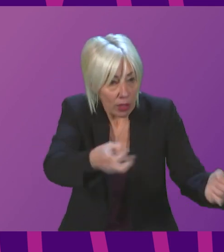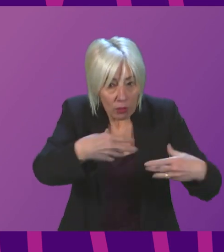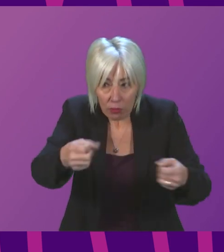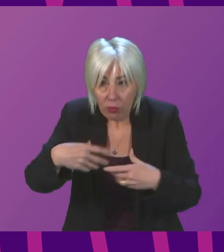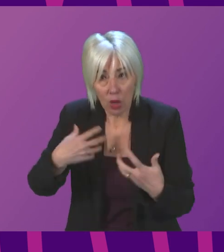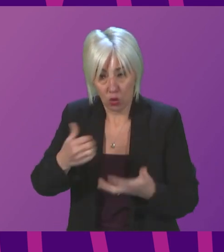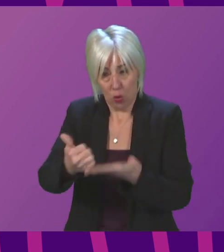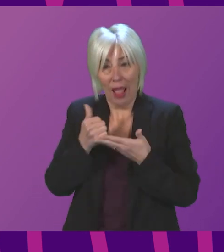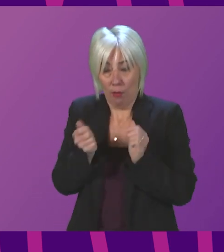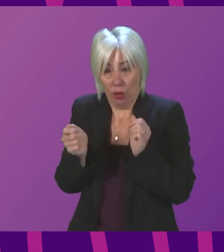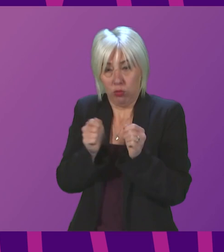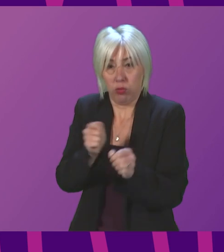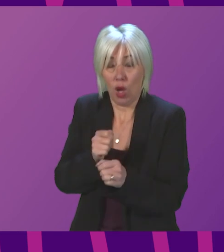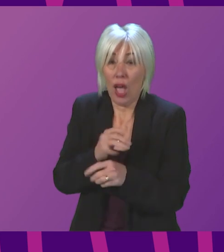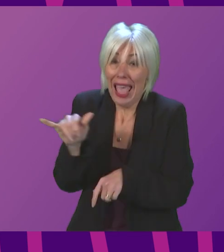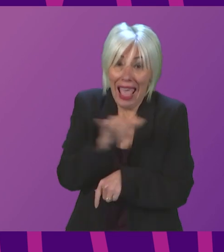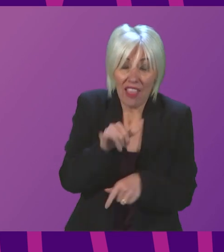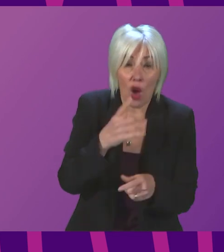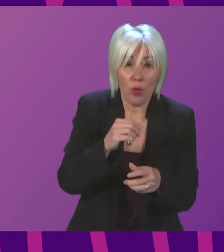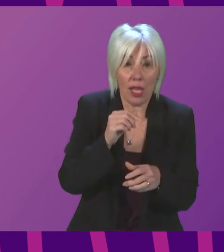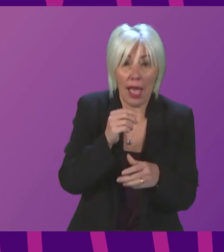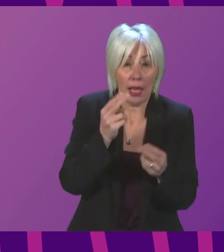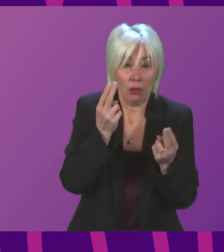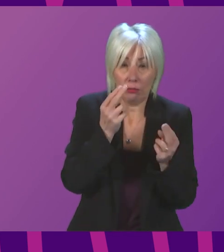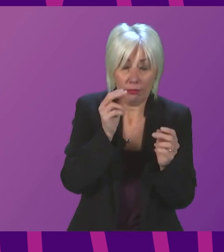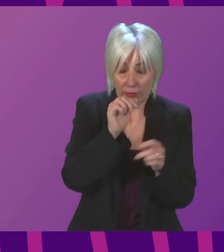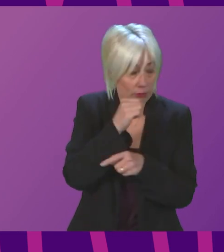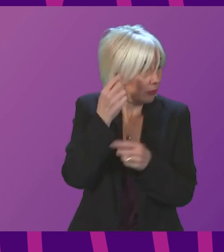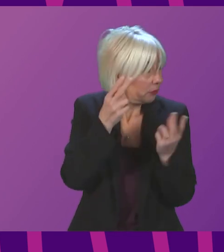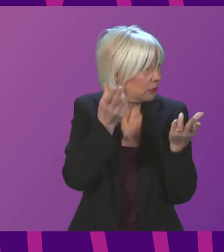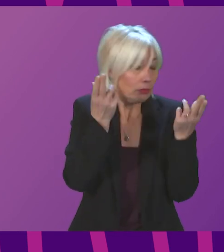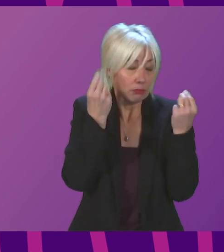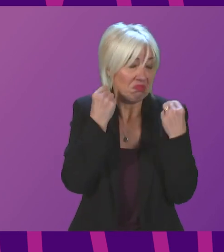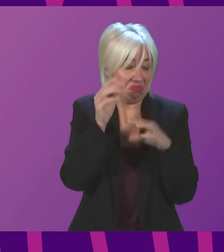either we can bury our heads in the sand and pretend that young people are not exposed